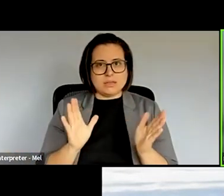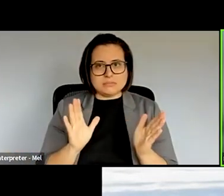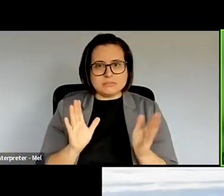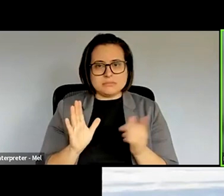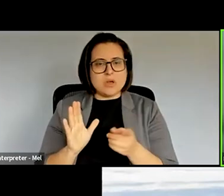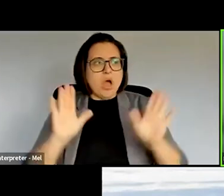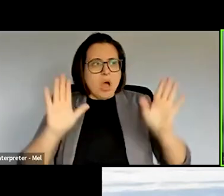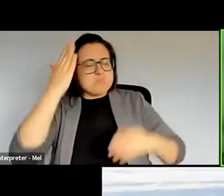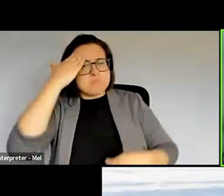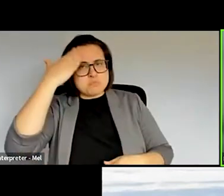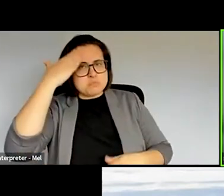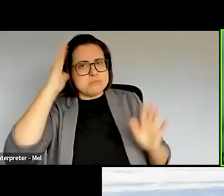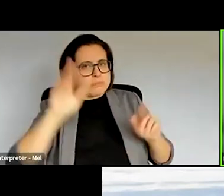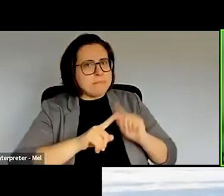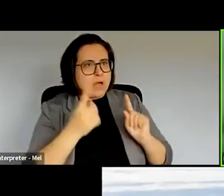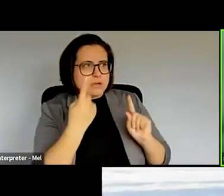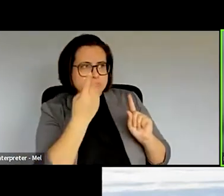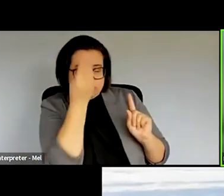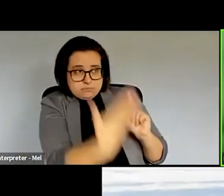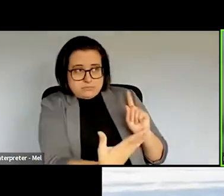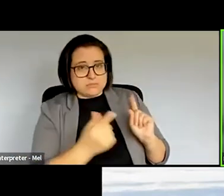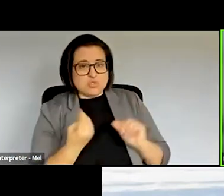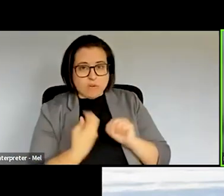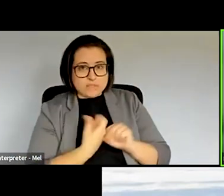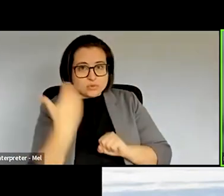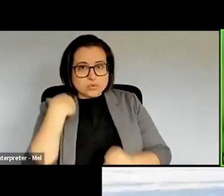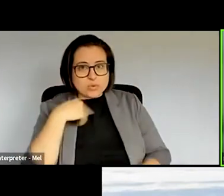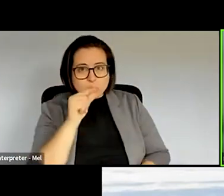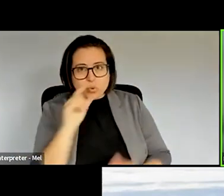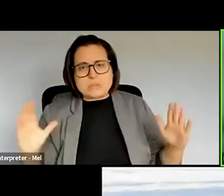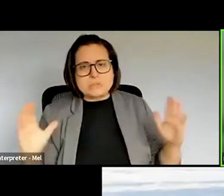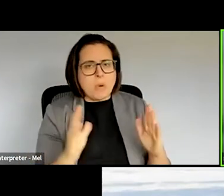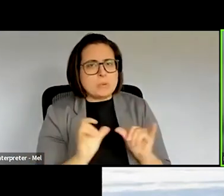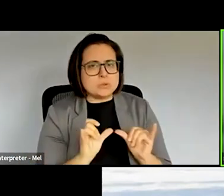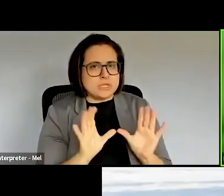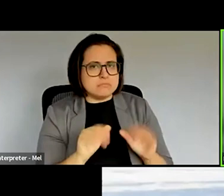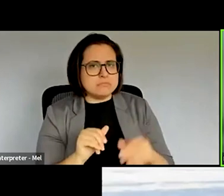saying that Google found a way 12 years ago -- at much lower scale and with much weaker